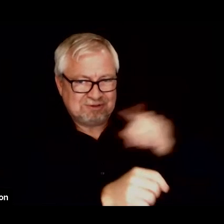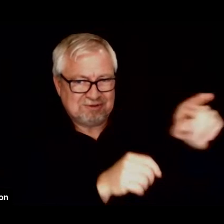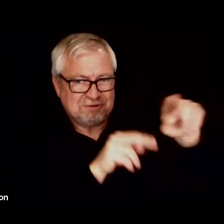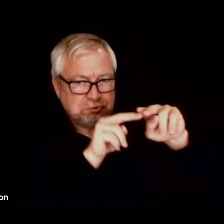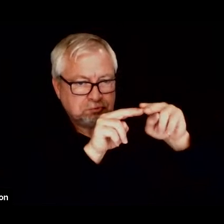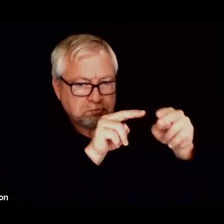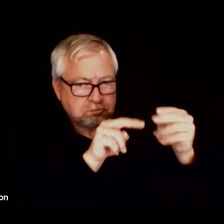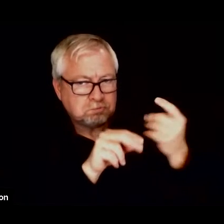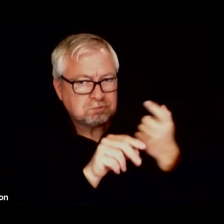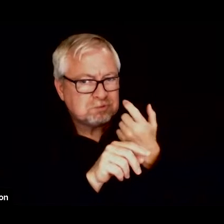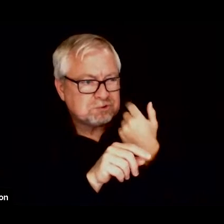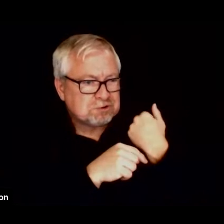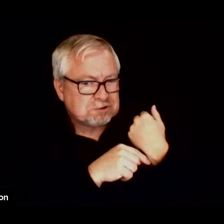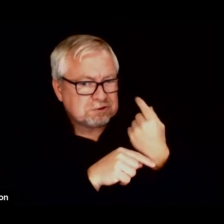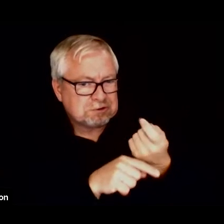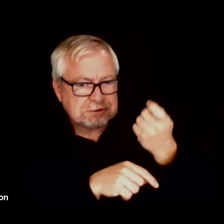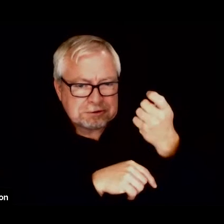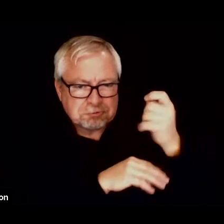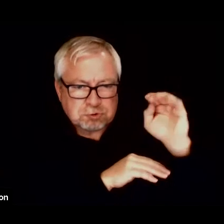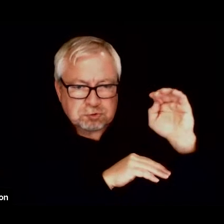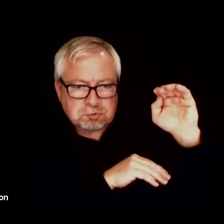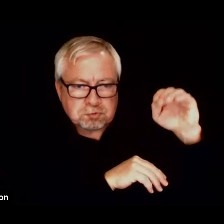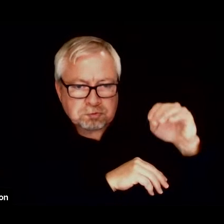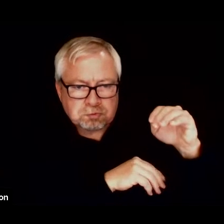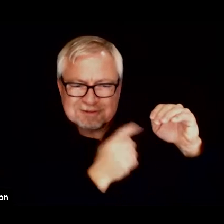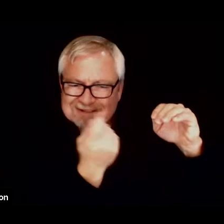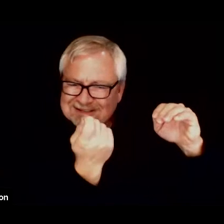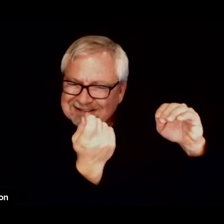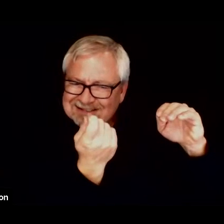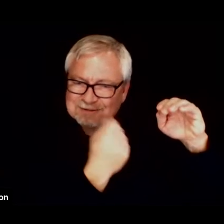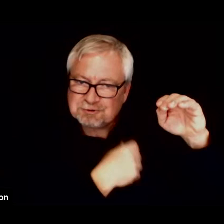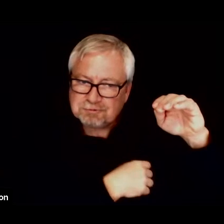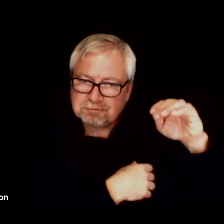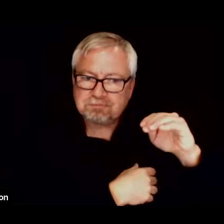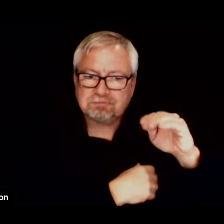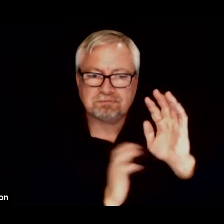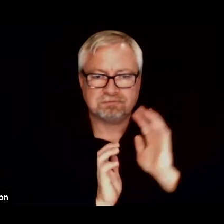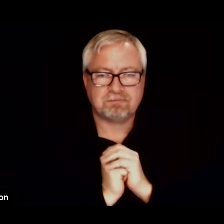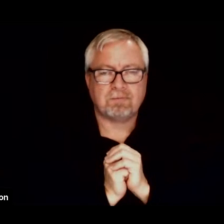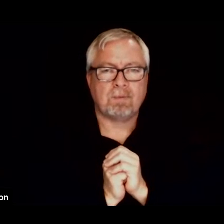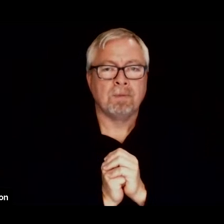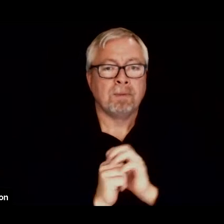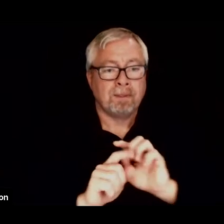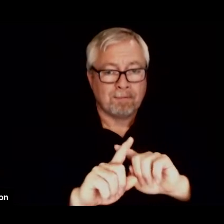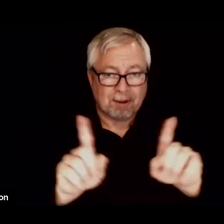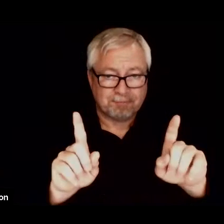over the last seven days, but however, just to remind us again how quickly cases have grown